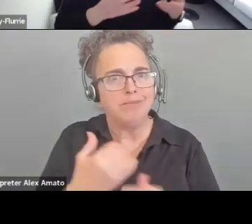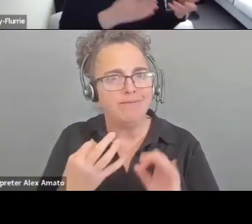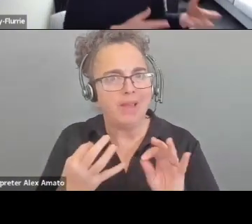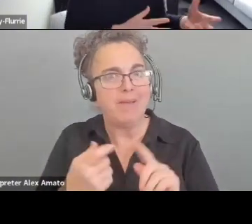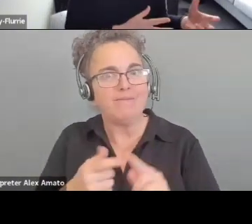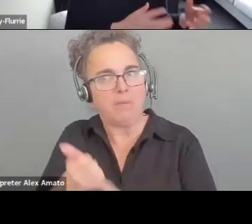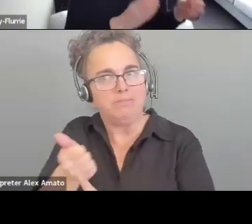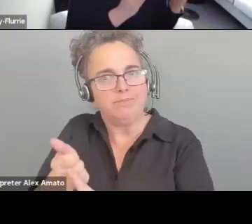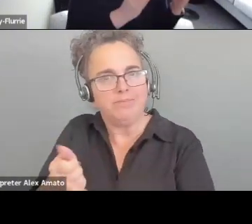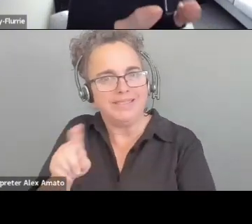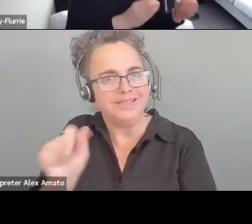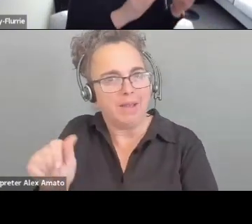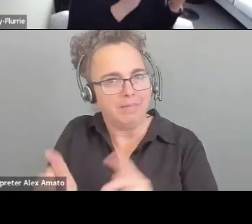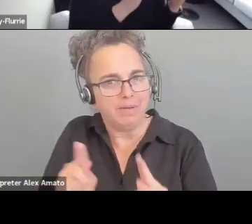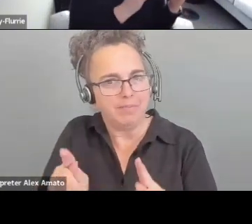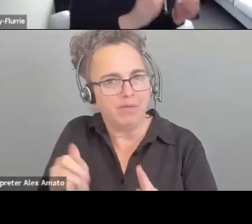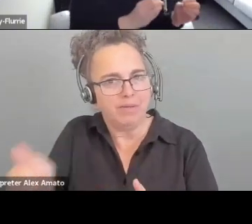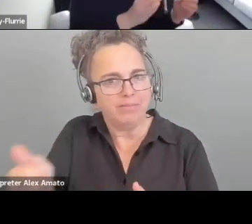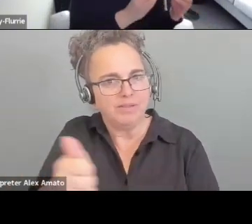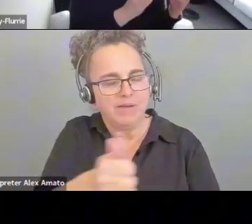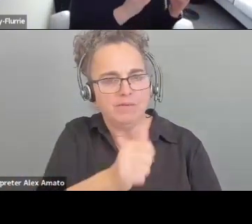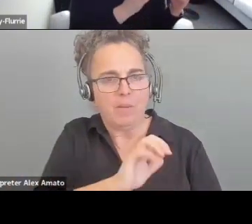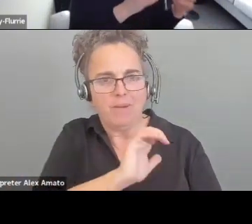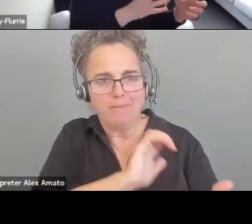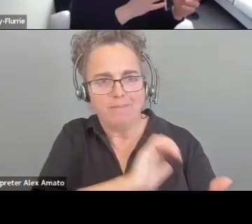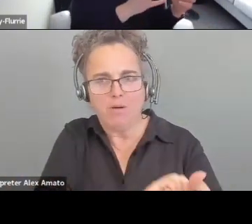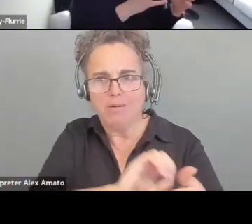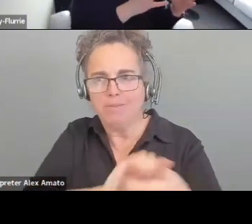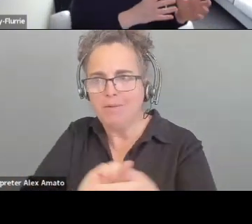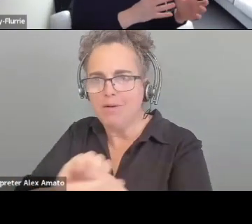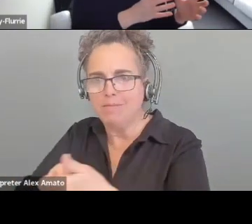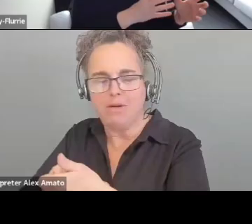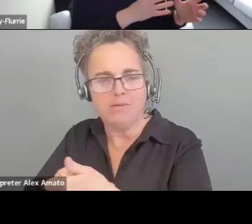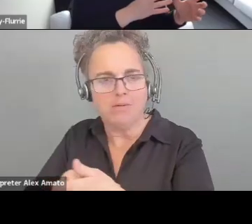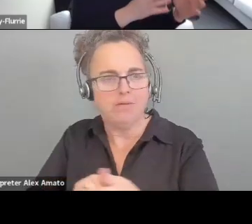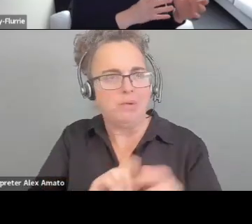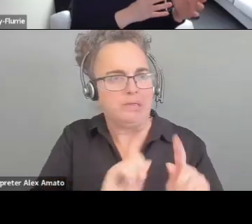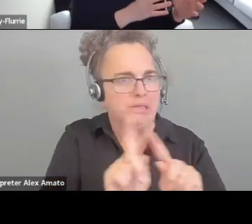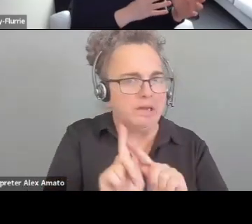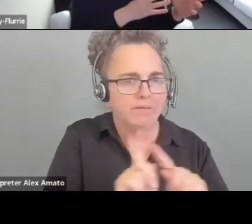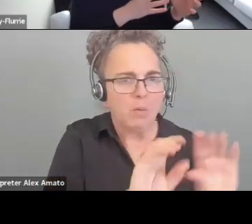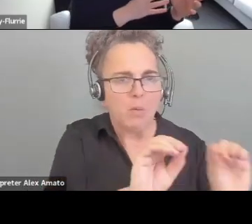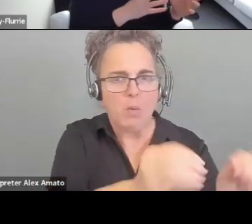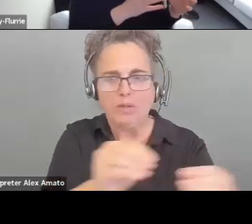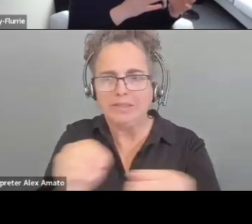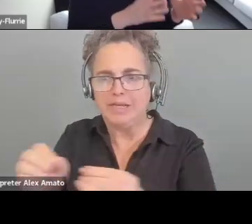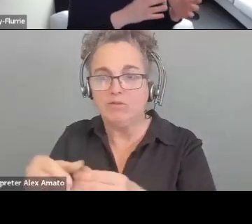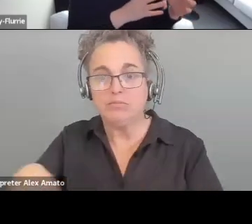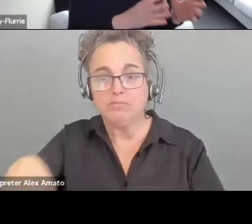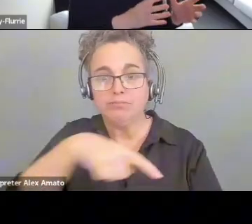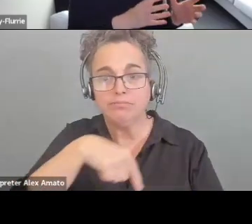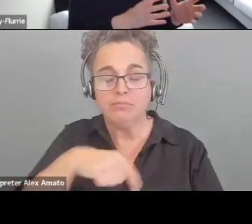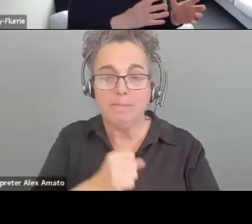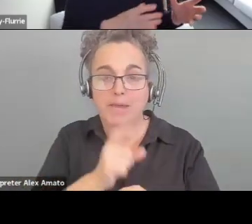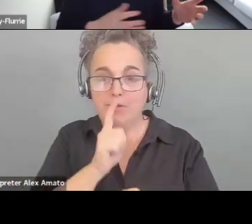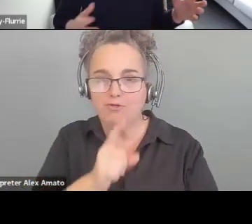We partner vehemently and carefully with organizations to make sure that we are pulling in insights.